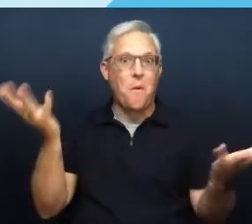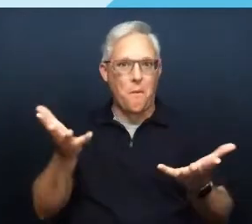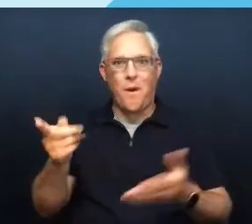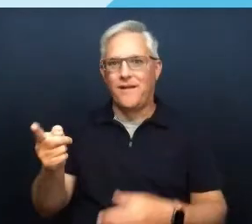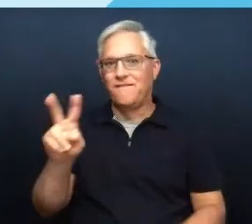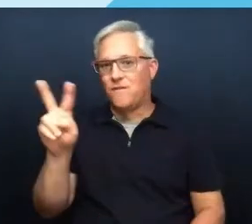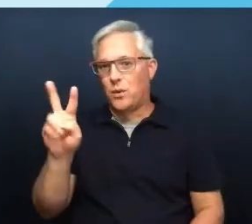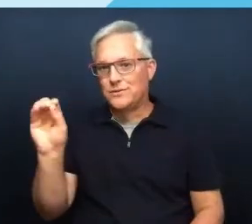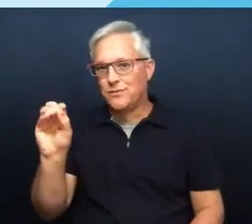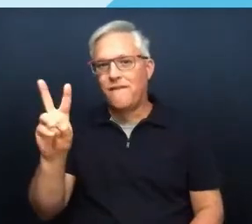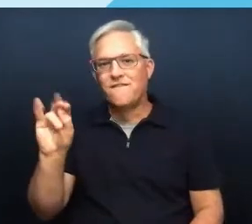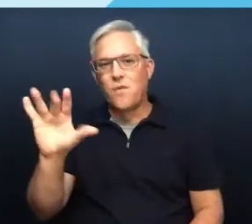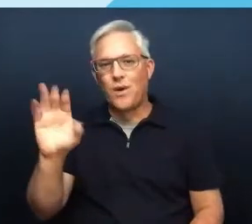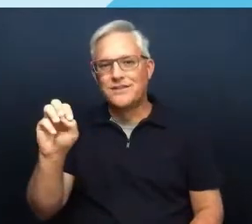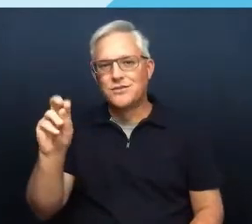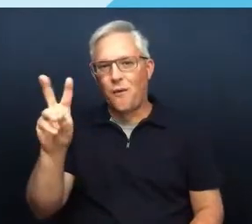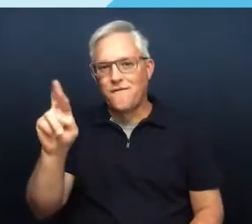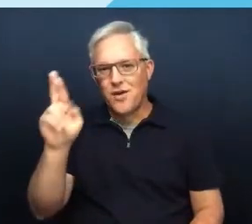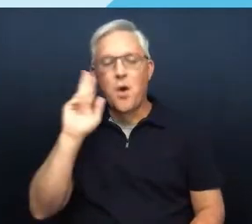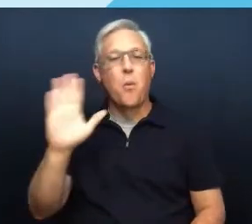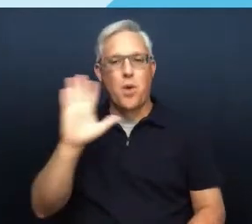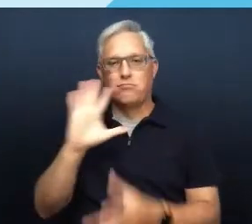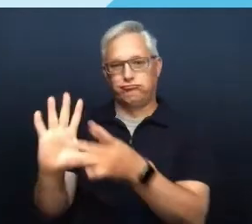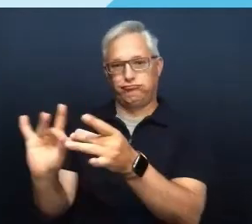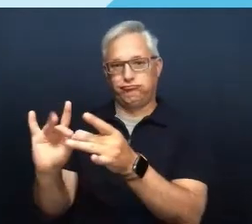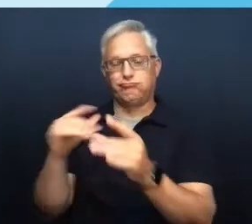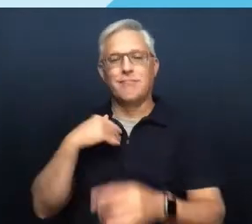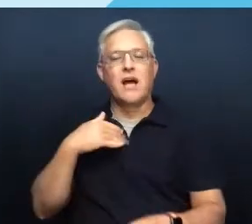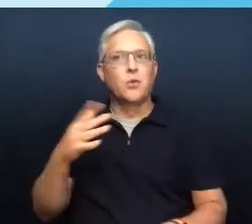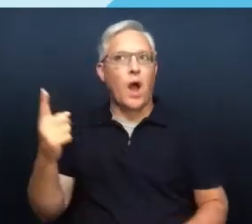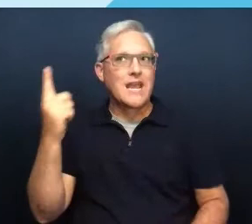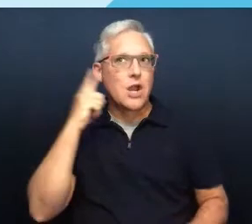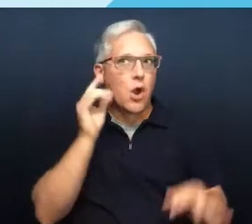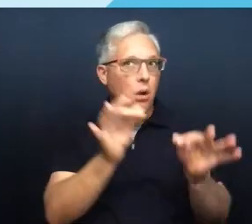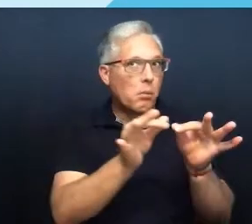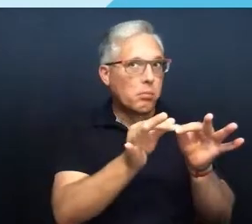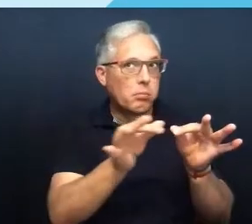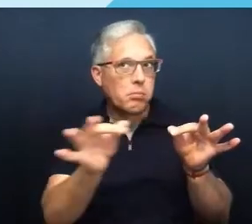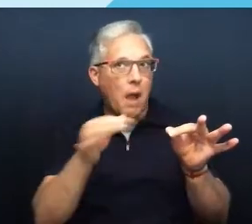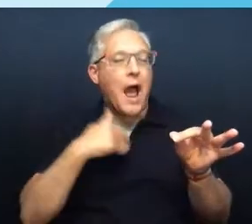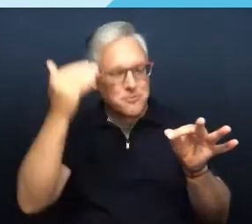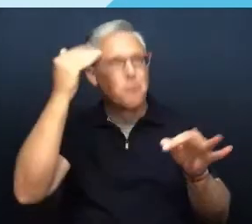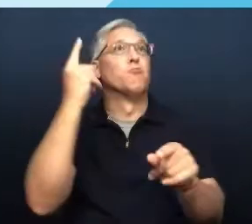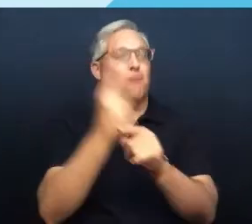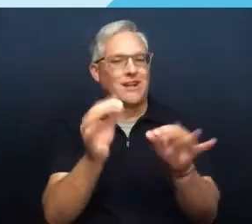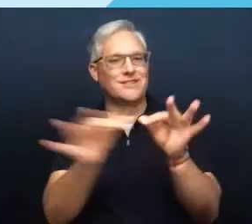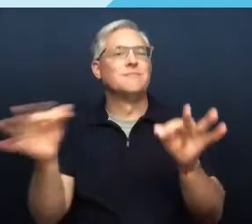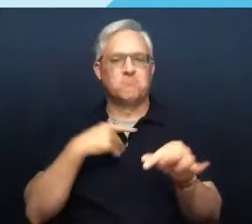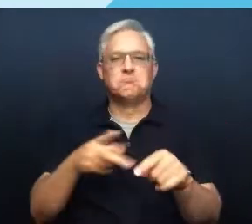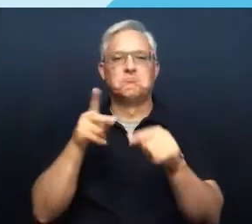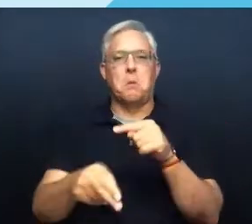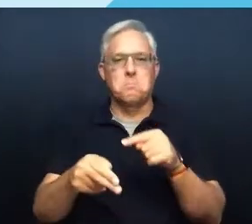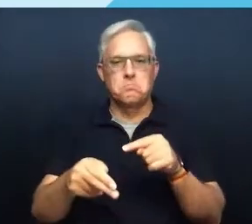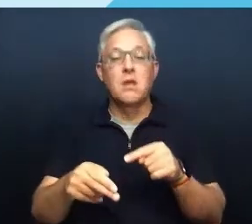a gist that it did say the right thing and then I move on. And you'll notice that voiceover talks fairly fast but not super fast.